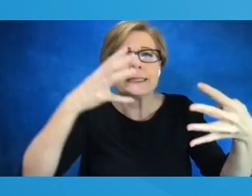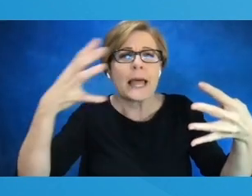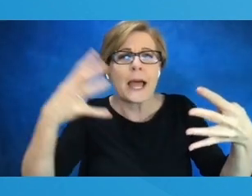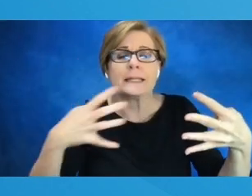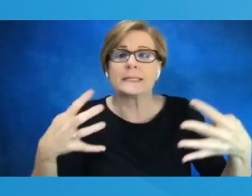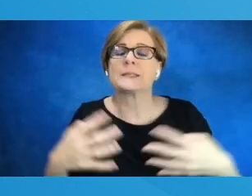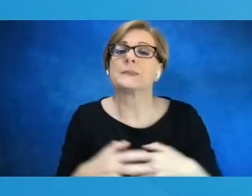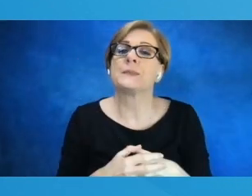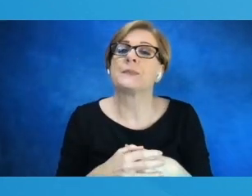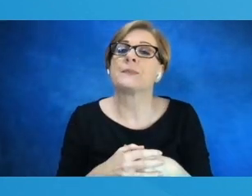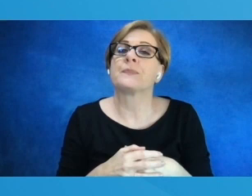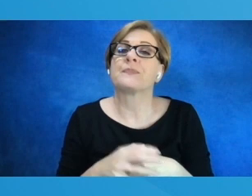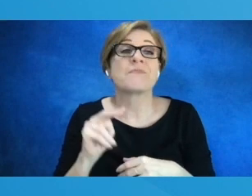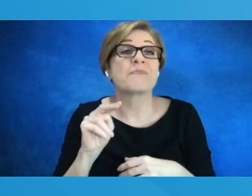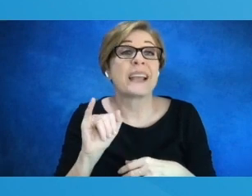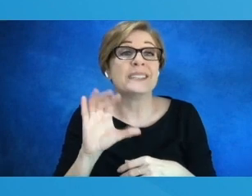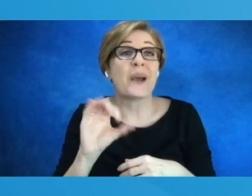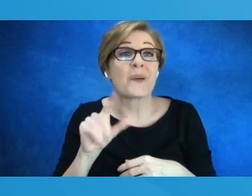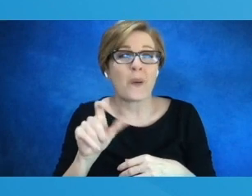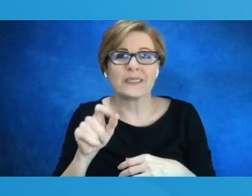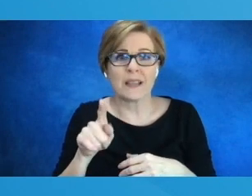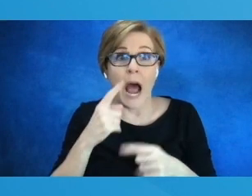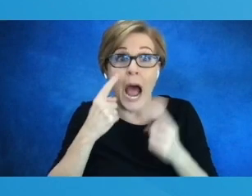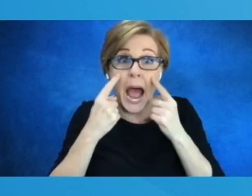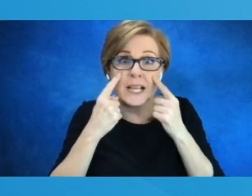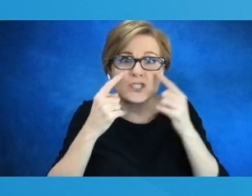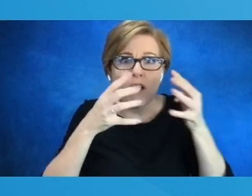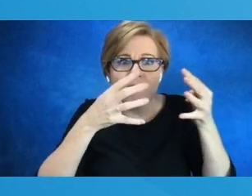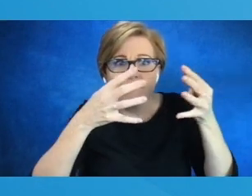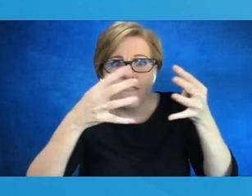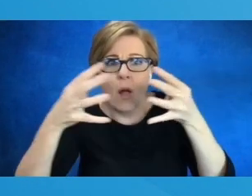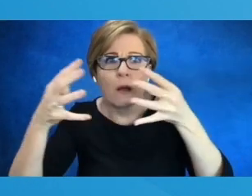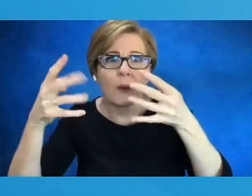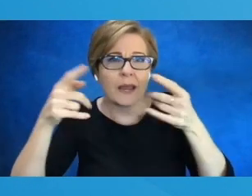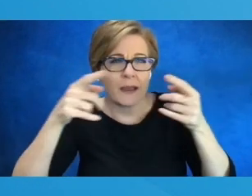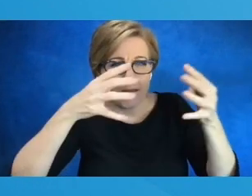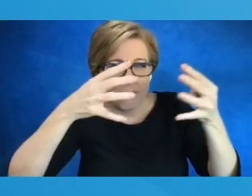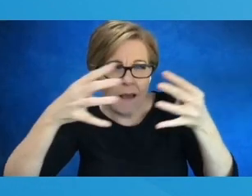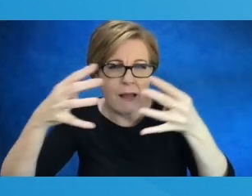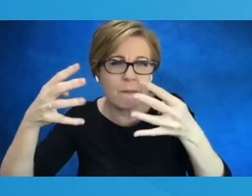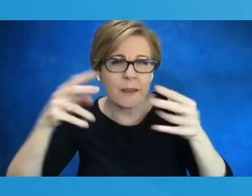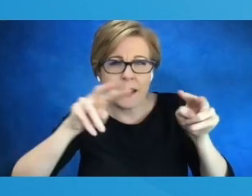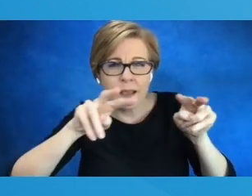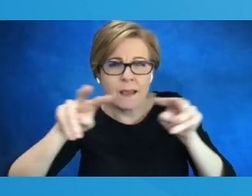are following those lines, following that movement and composition. That's a great, great observation.